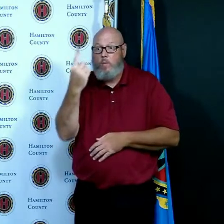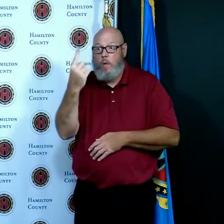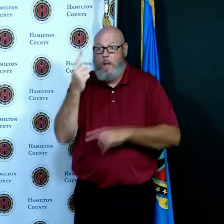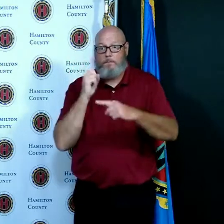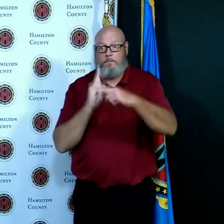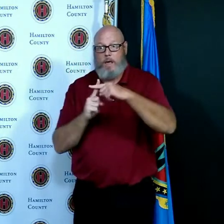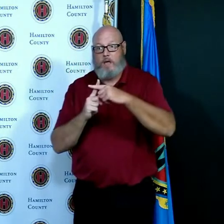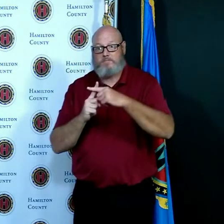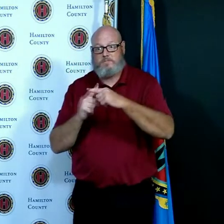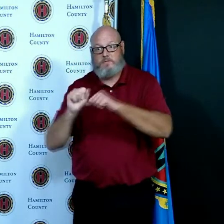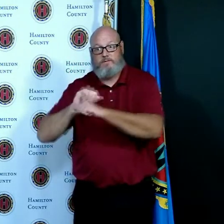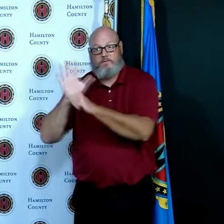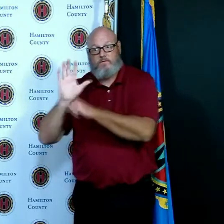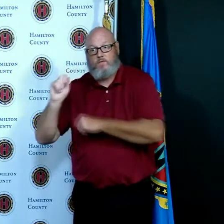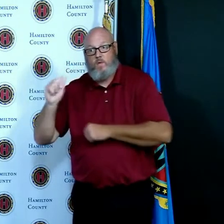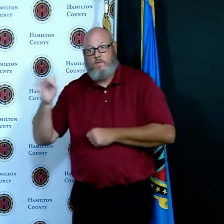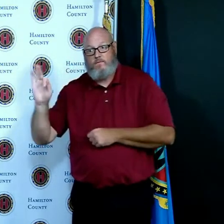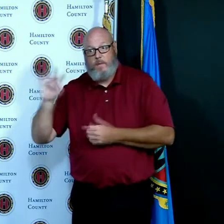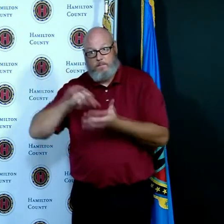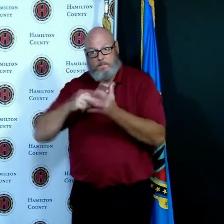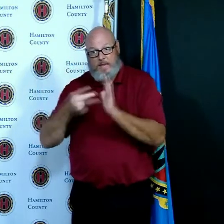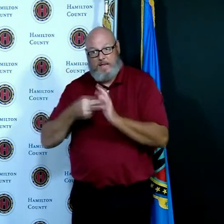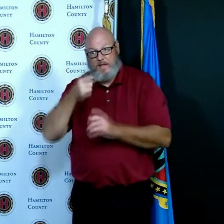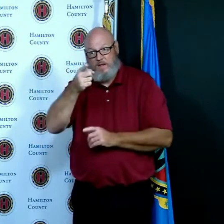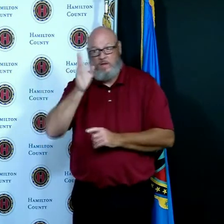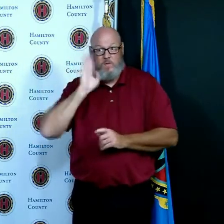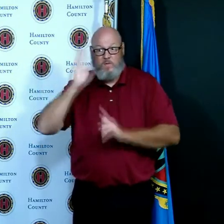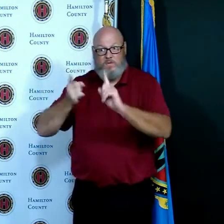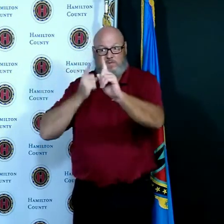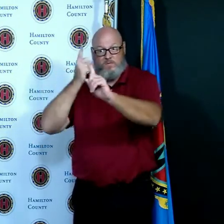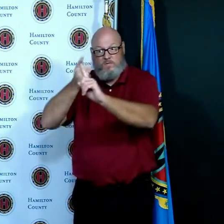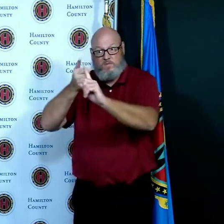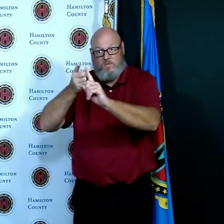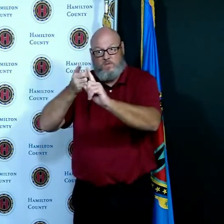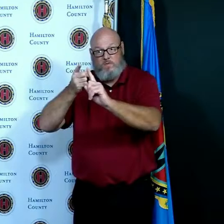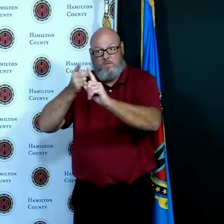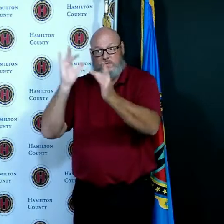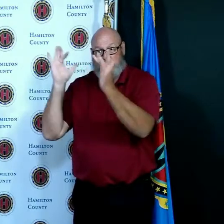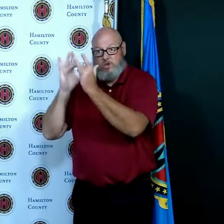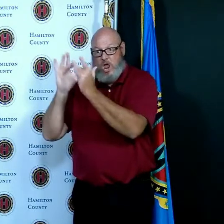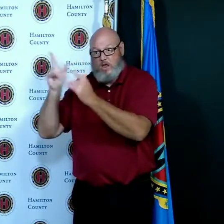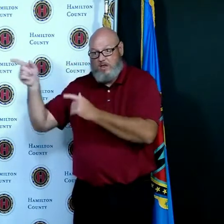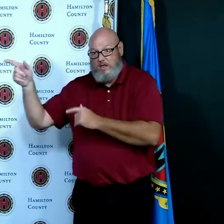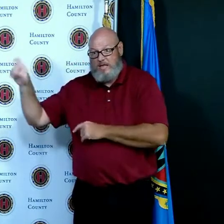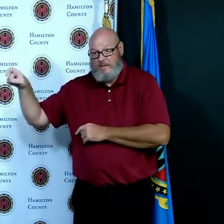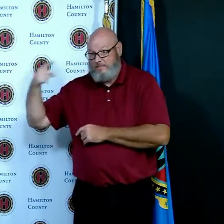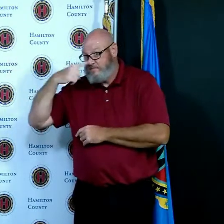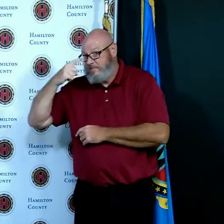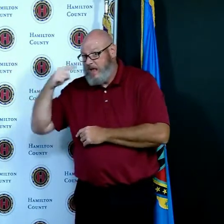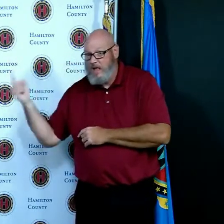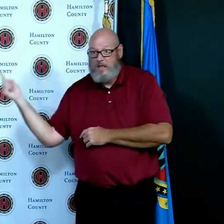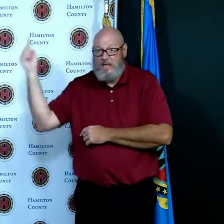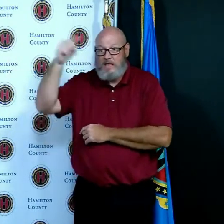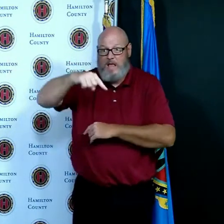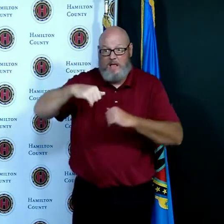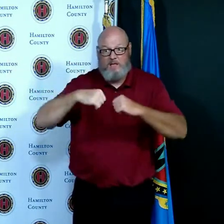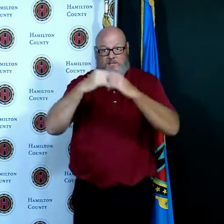what we're talking about here when someone reaches out and says can you come in and provide testing to us yeah those are